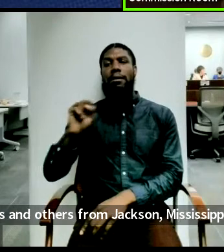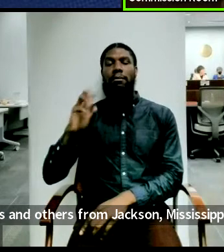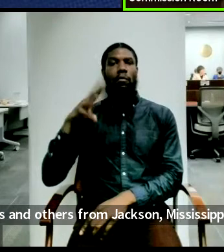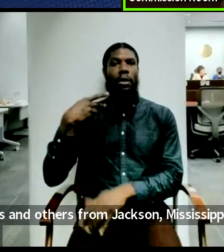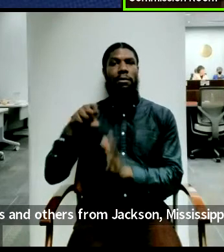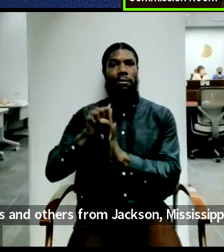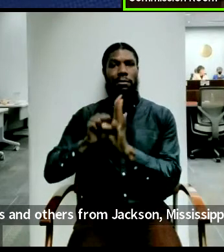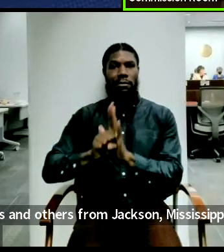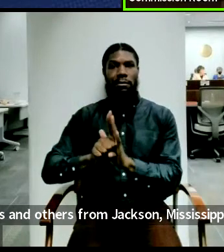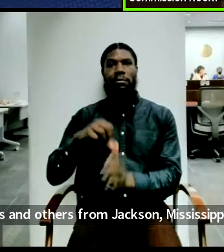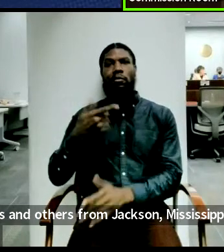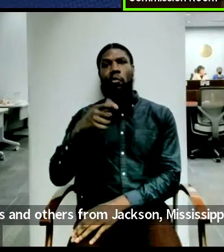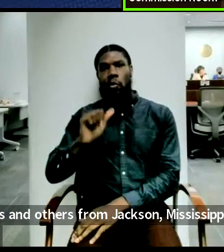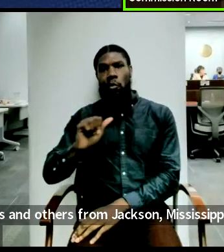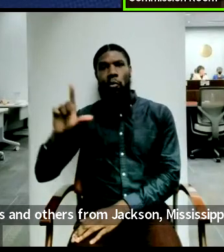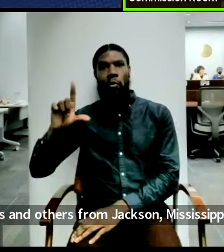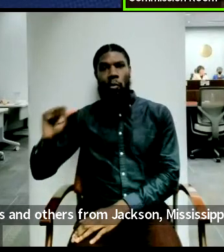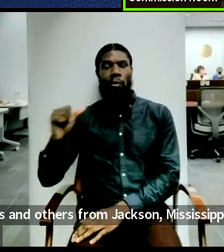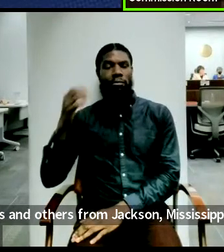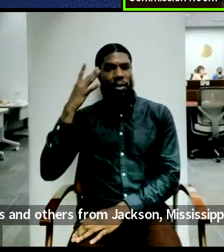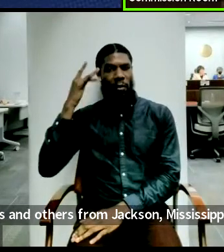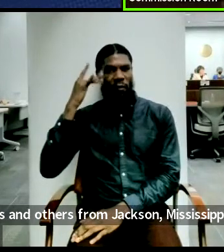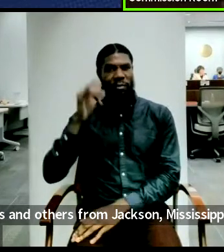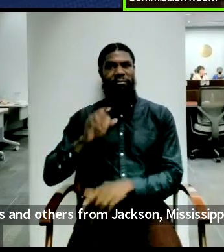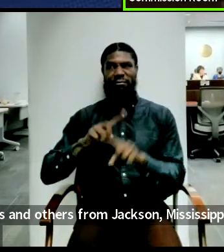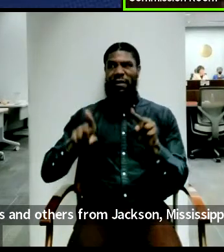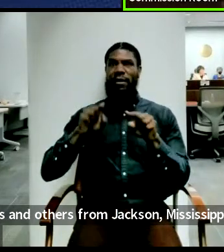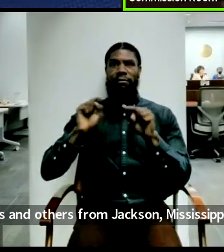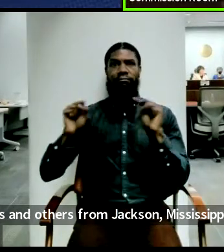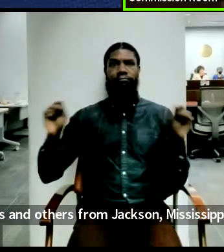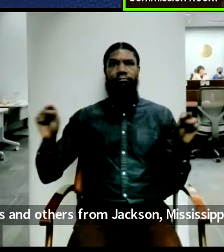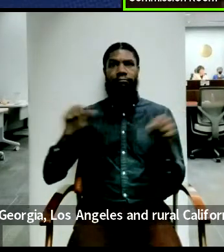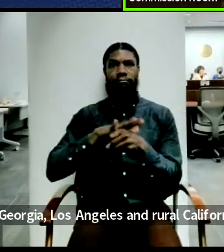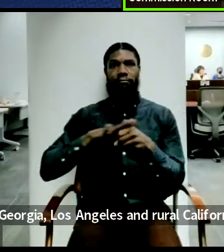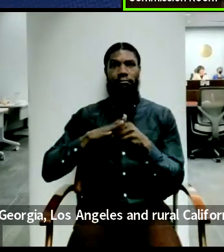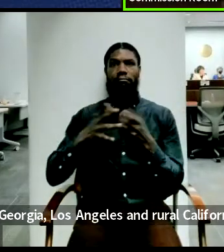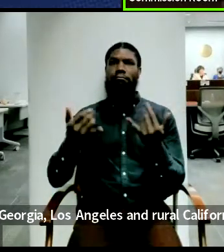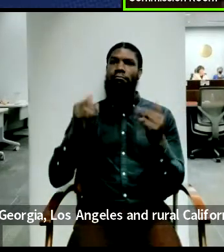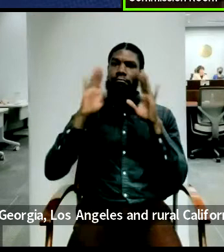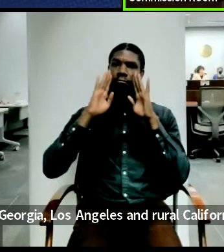California. Today's agency sessions focus on aspects of the Commission work and strategic